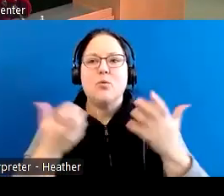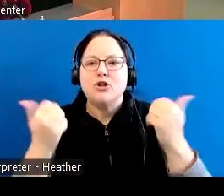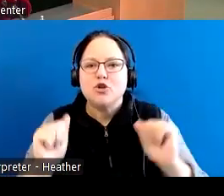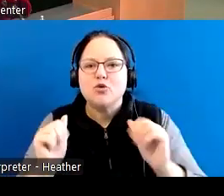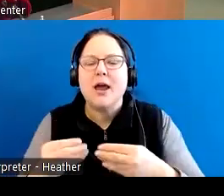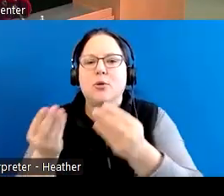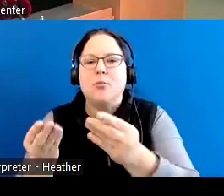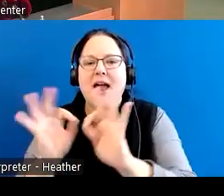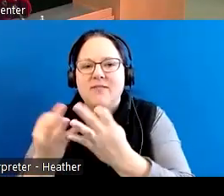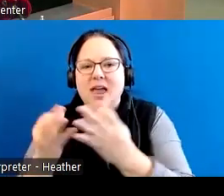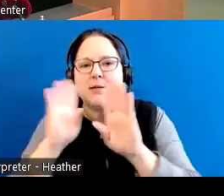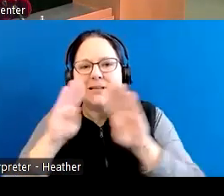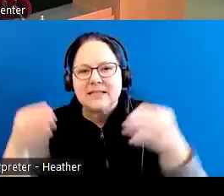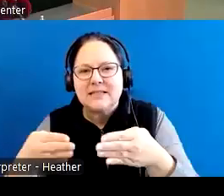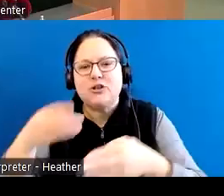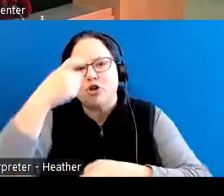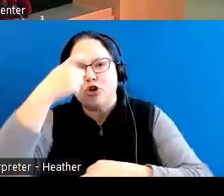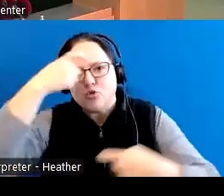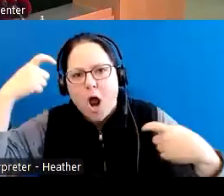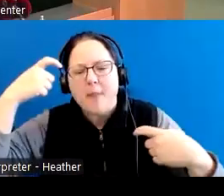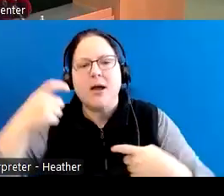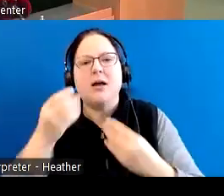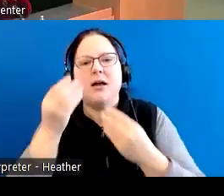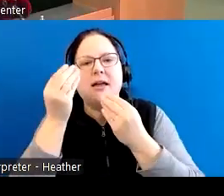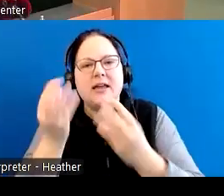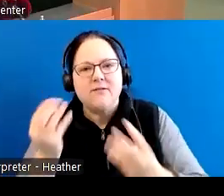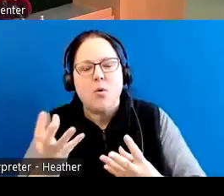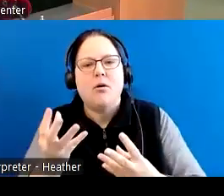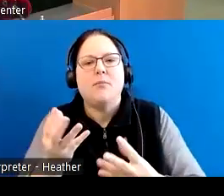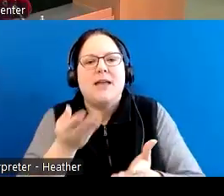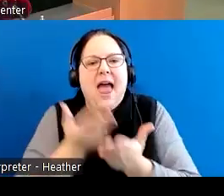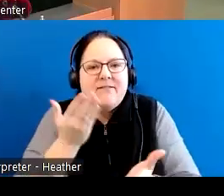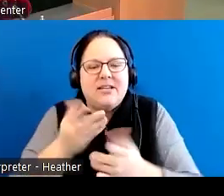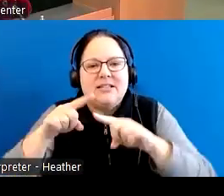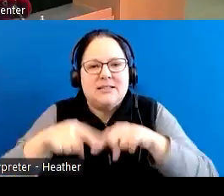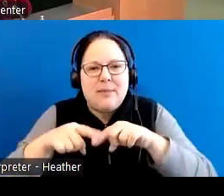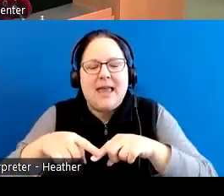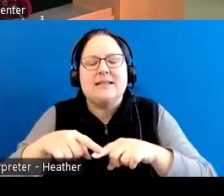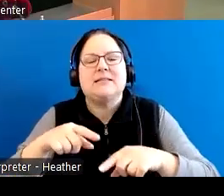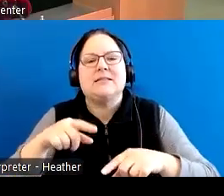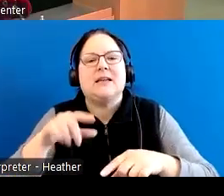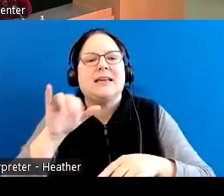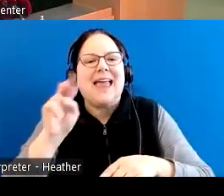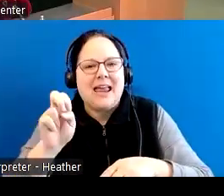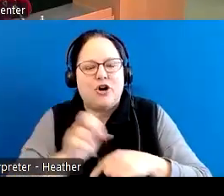centered traumainformed evidence-based care. Uh I think everyone knows that we are the only regional